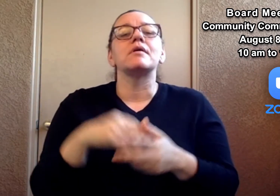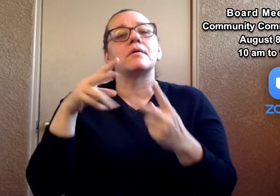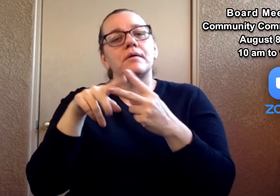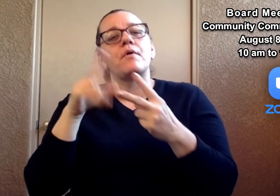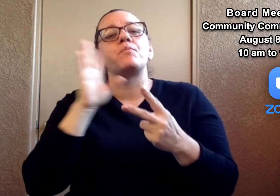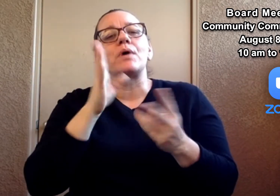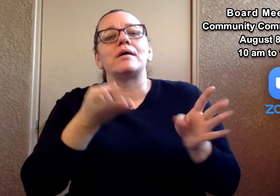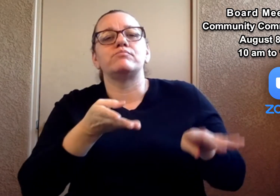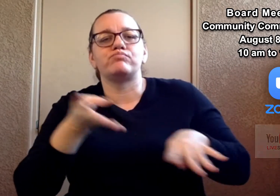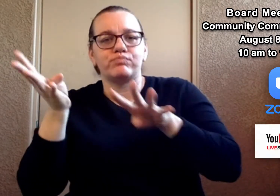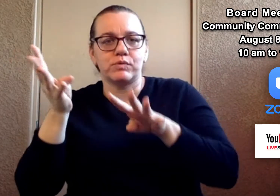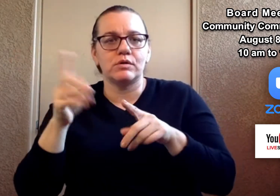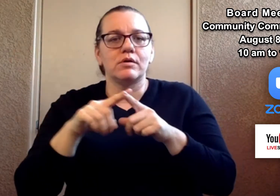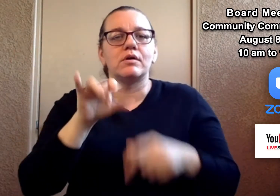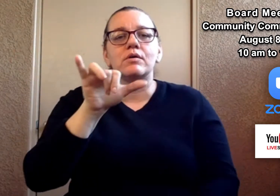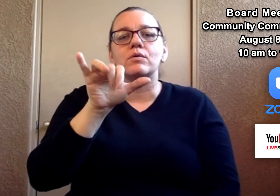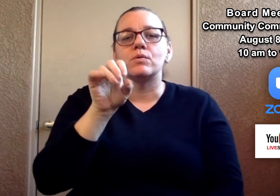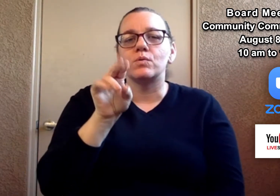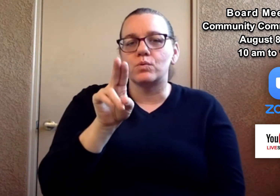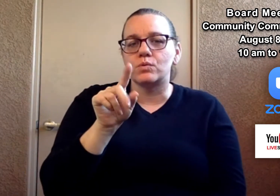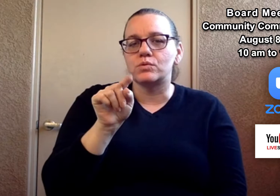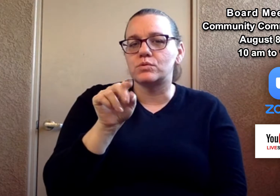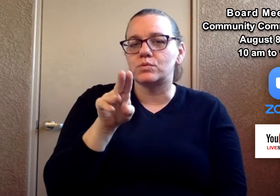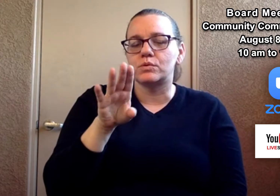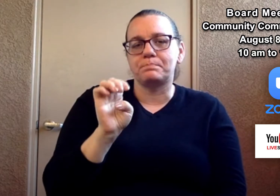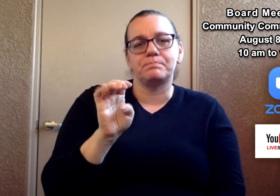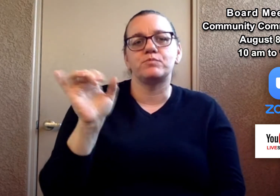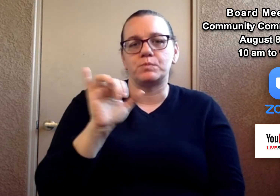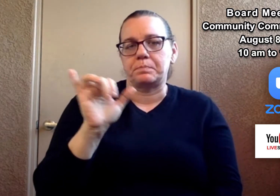It will be on livestream through YouTube.